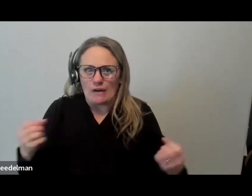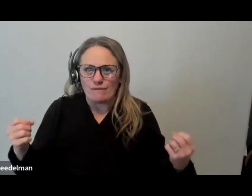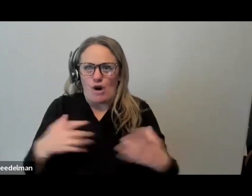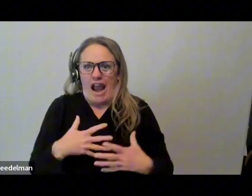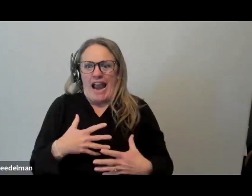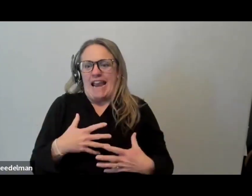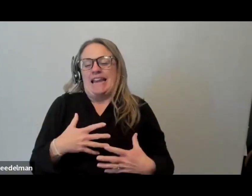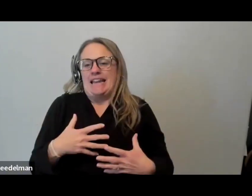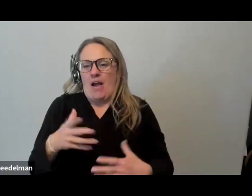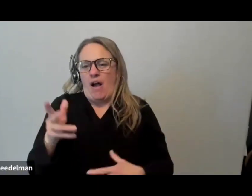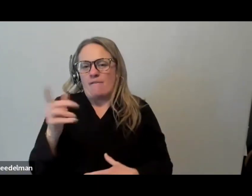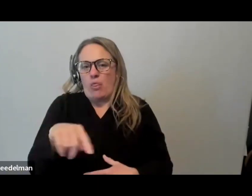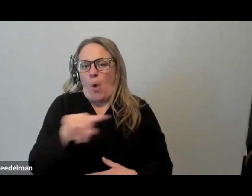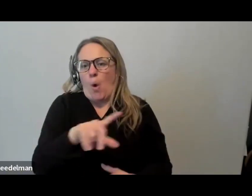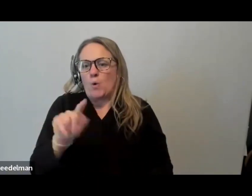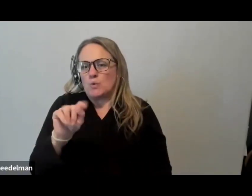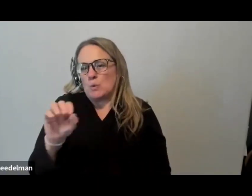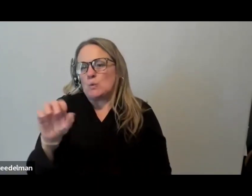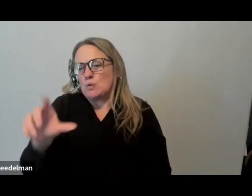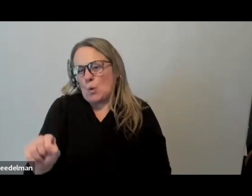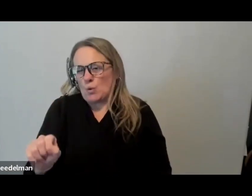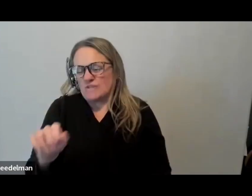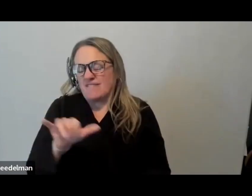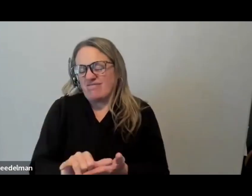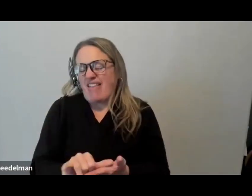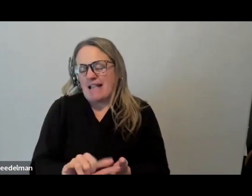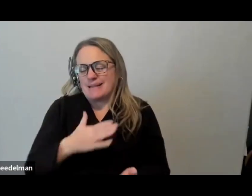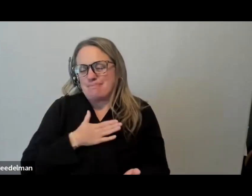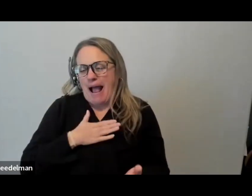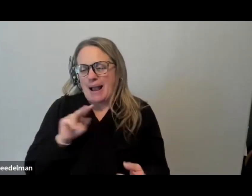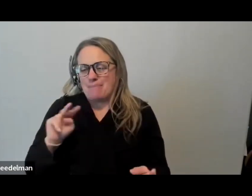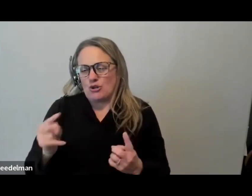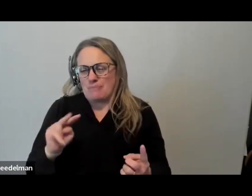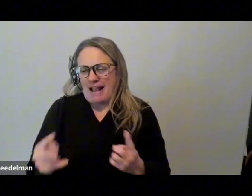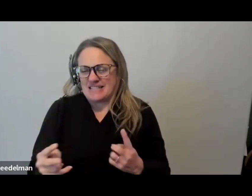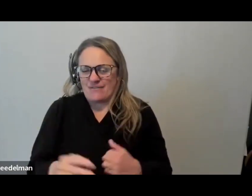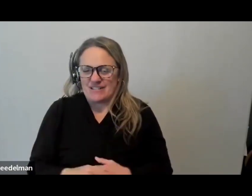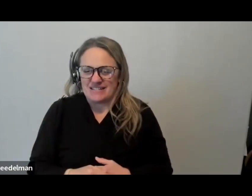And that's sort of the place that I'm working from, which is a little bit of an, yeah, a little bit earlier in